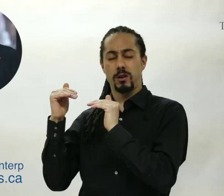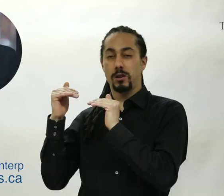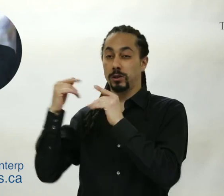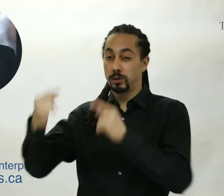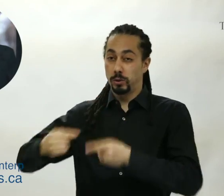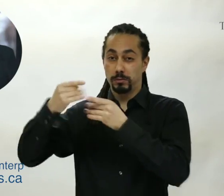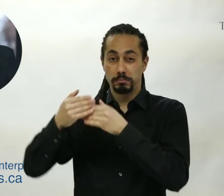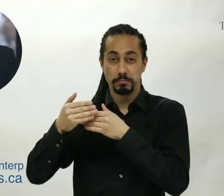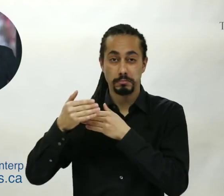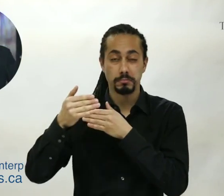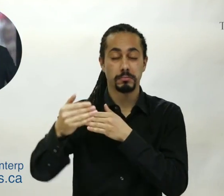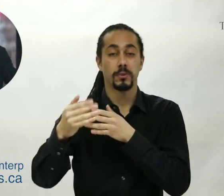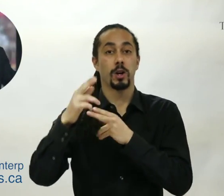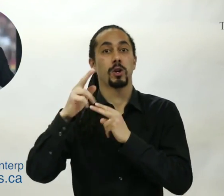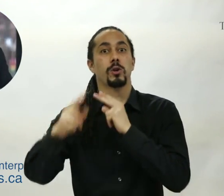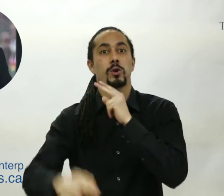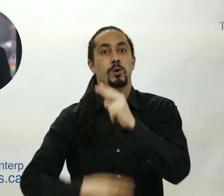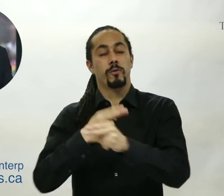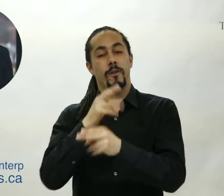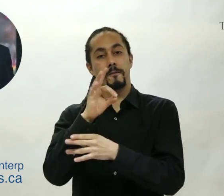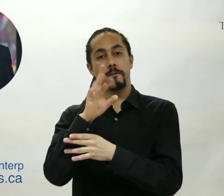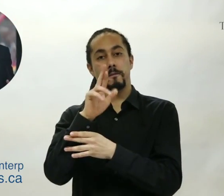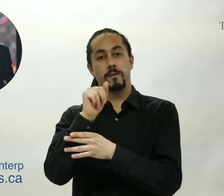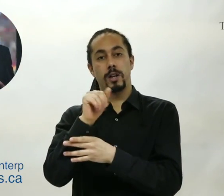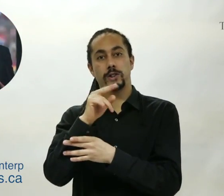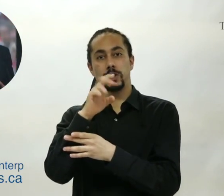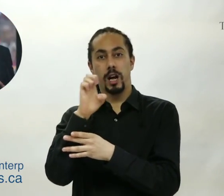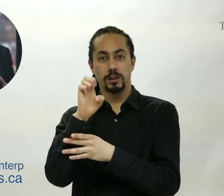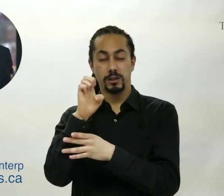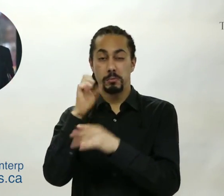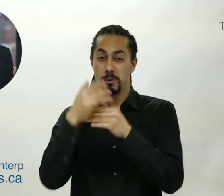or universal franchise may not be as filled with